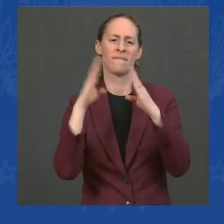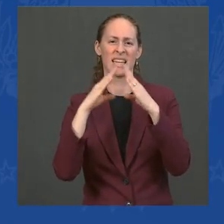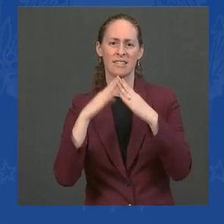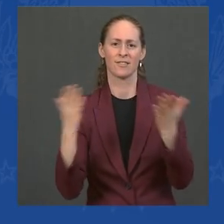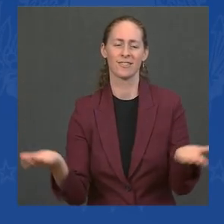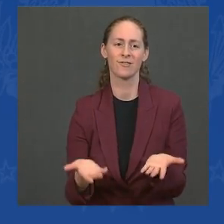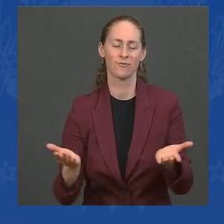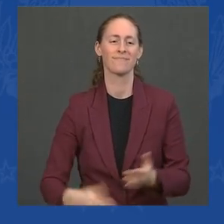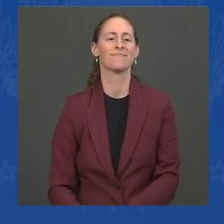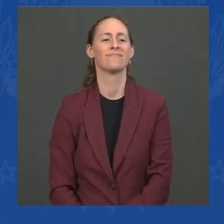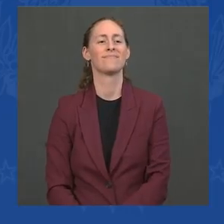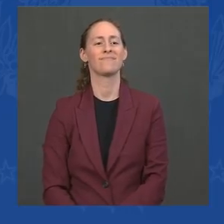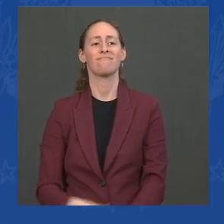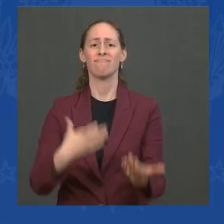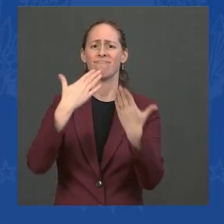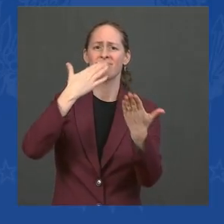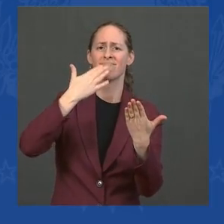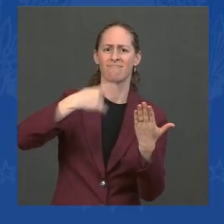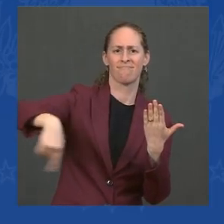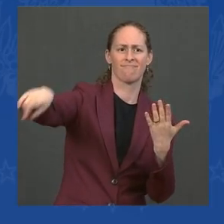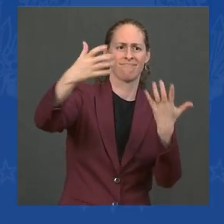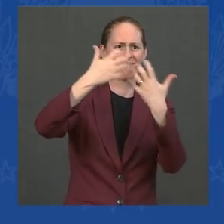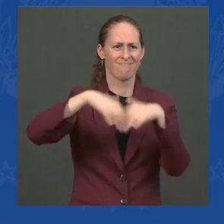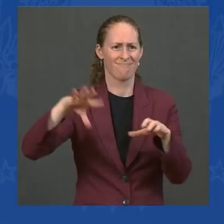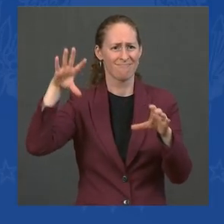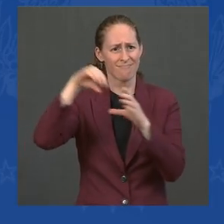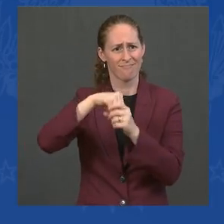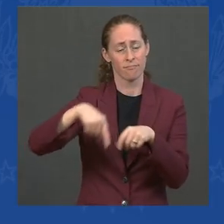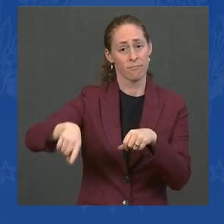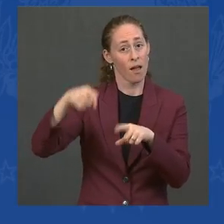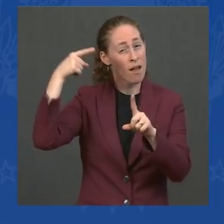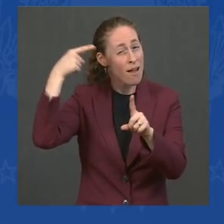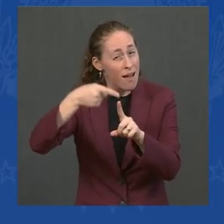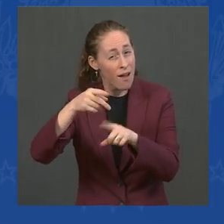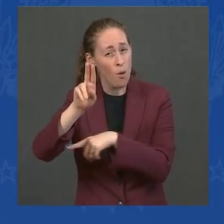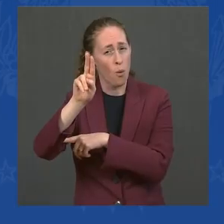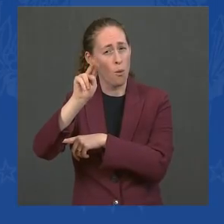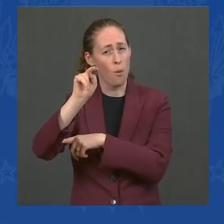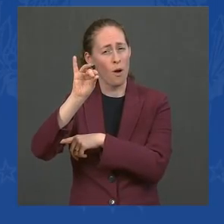especially all the hard union workers. I am also a proud union member,